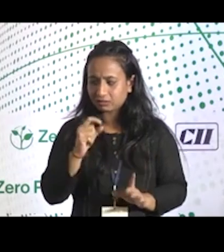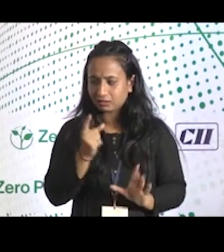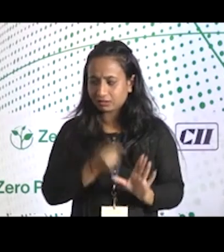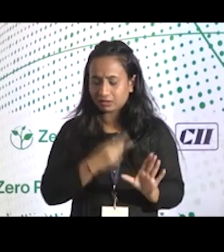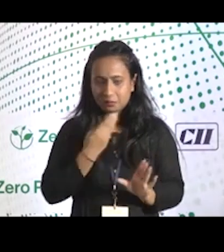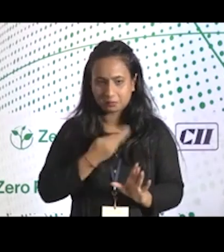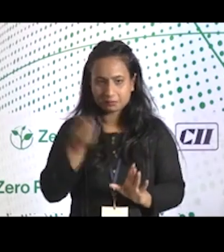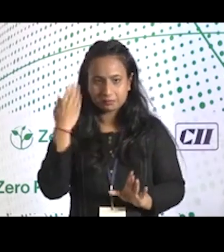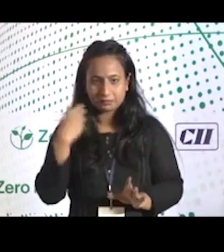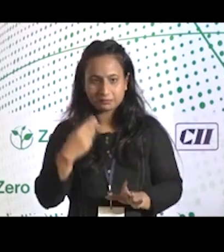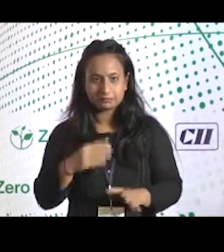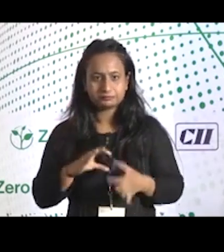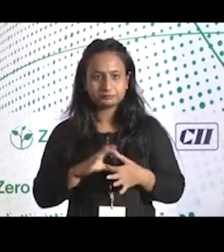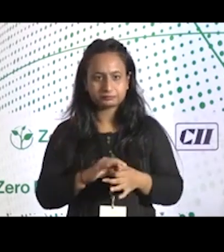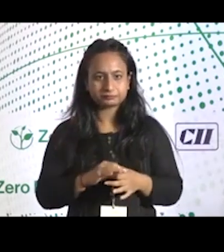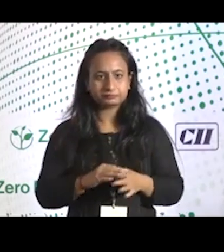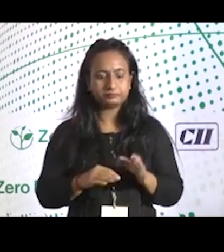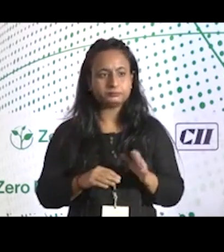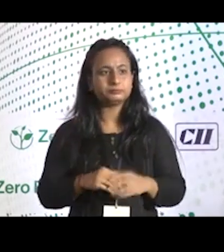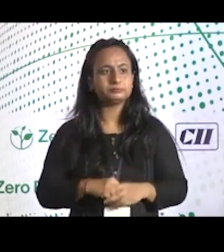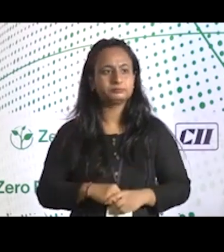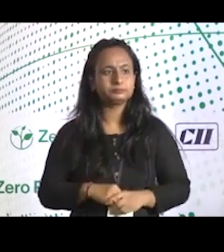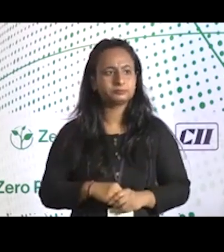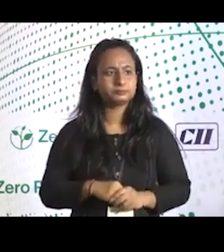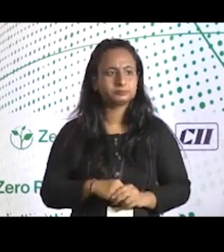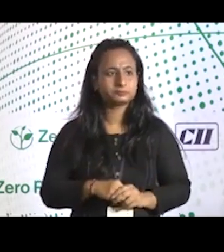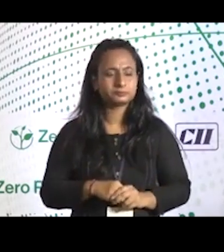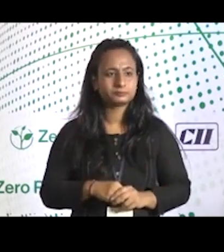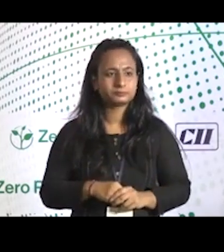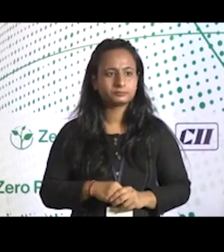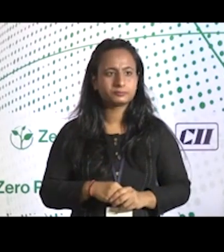if you think about it, much of the market capital